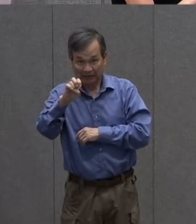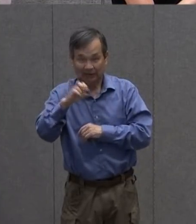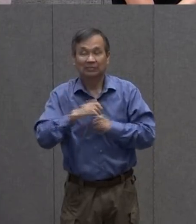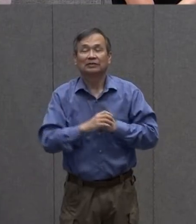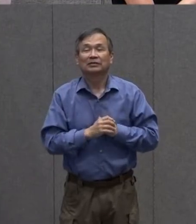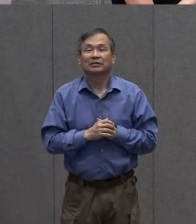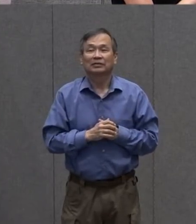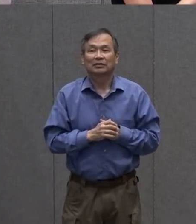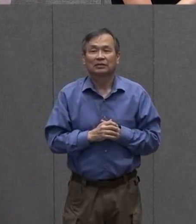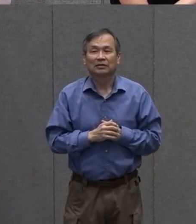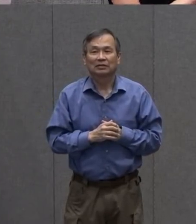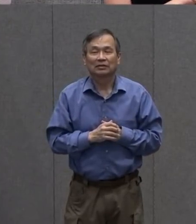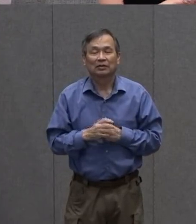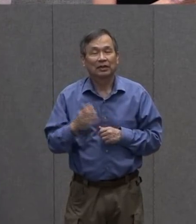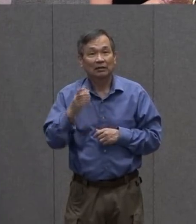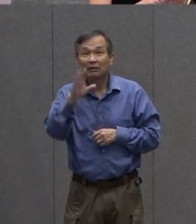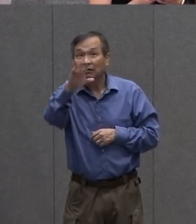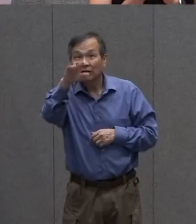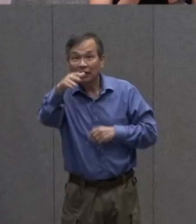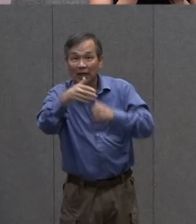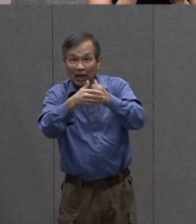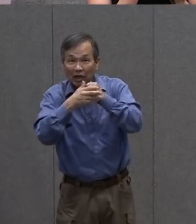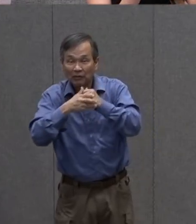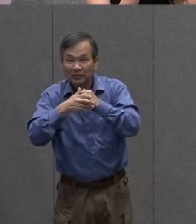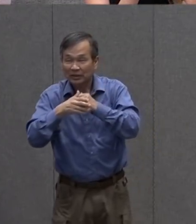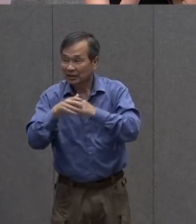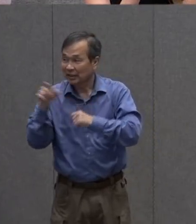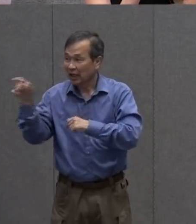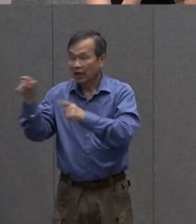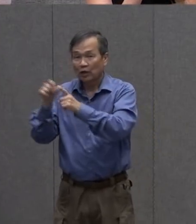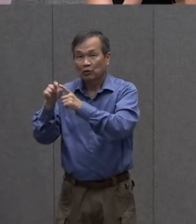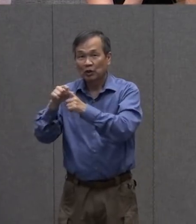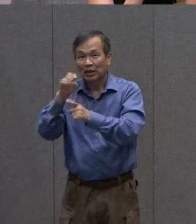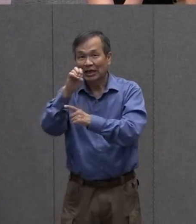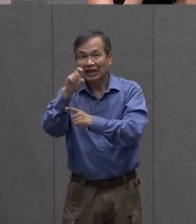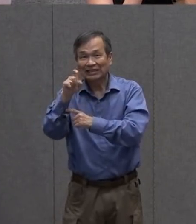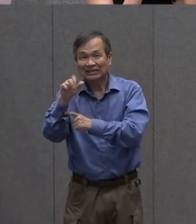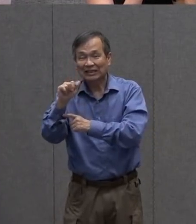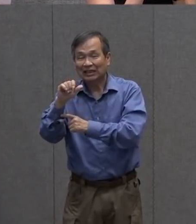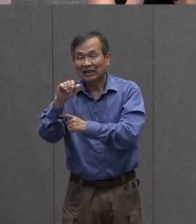Can you help me with a sentence for examines? Say it into your TV set.